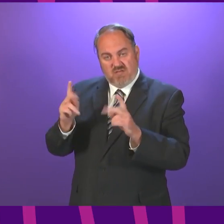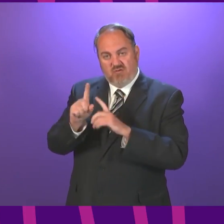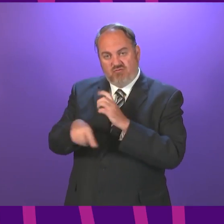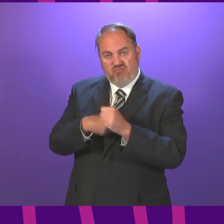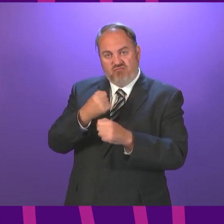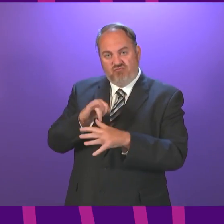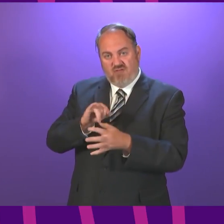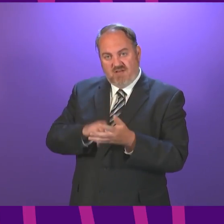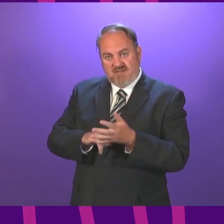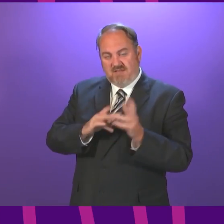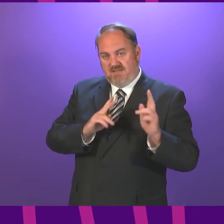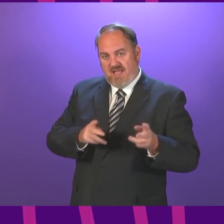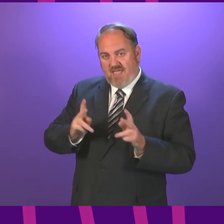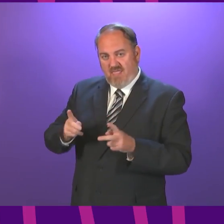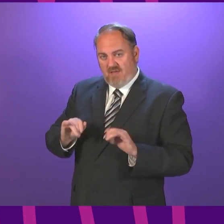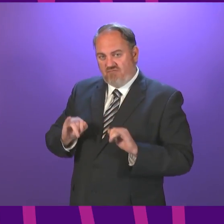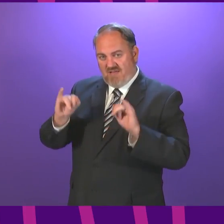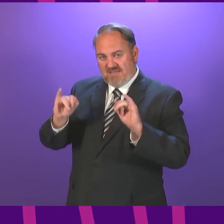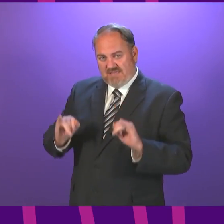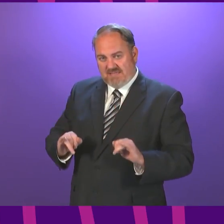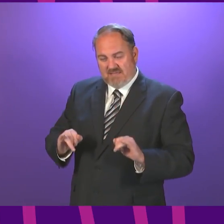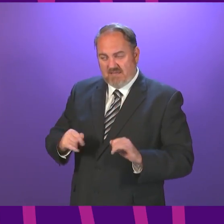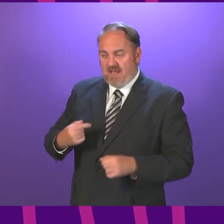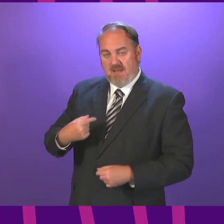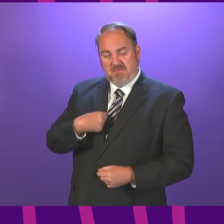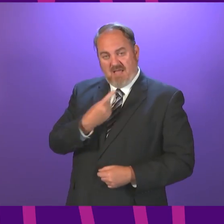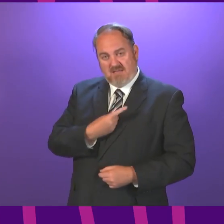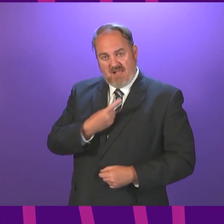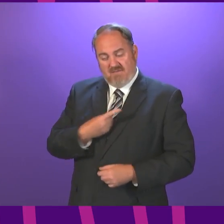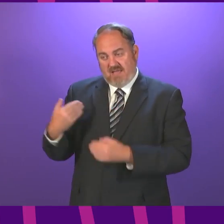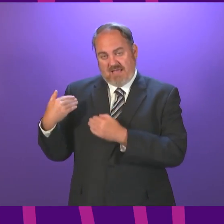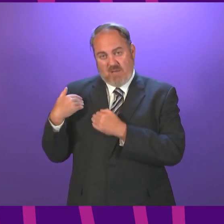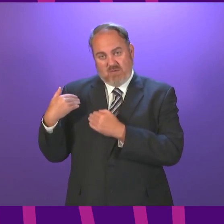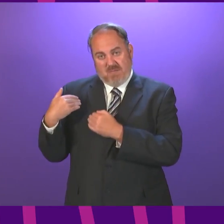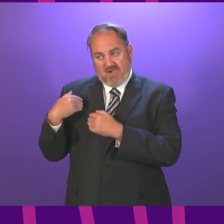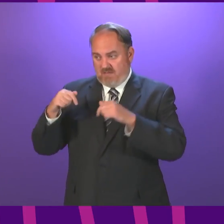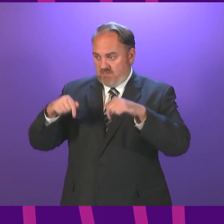the First Minister and I am accountable to Parliament for the work that I have done day